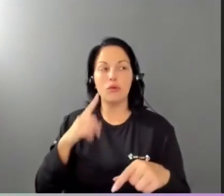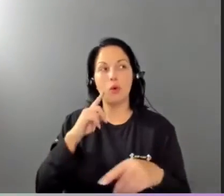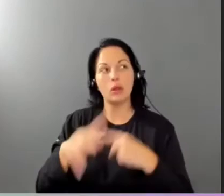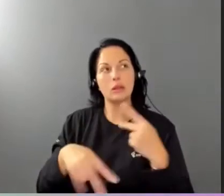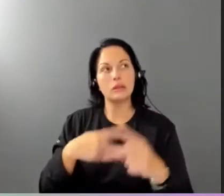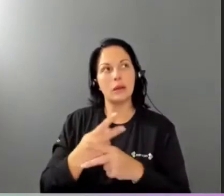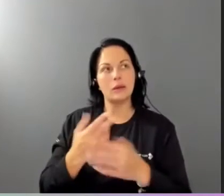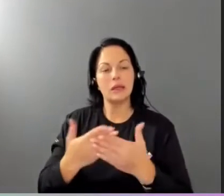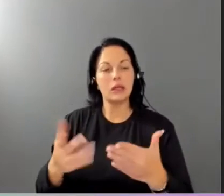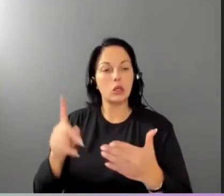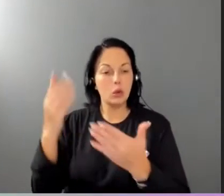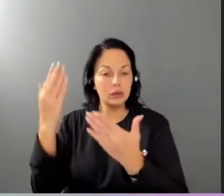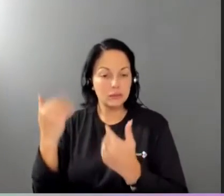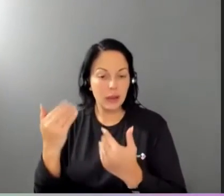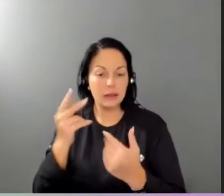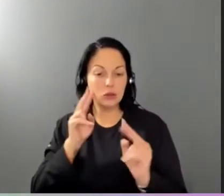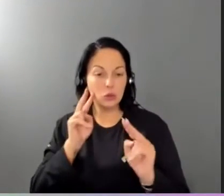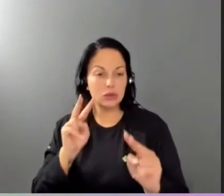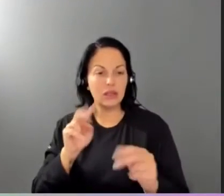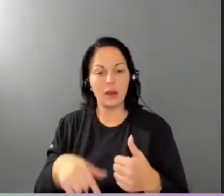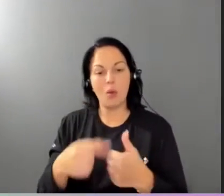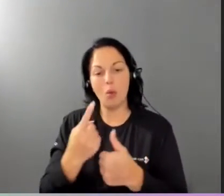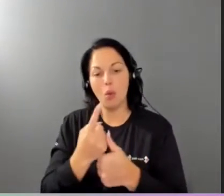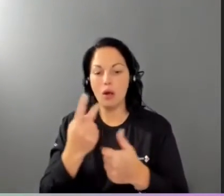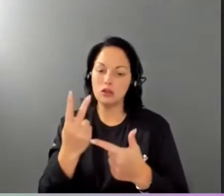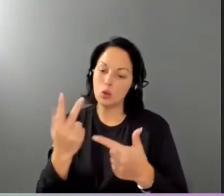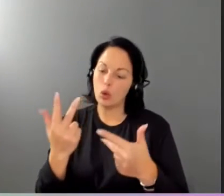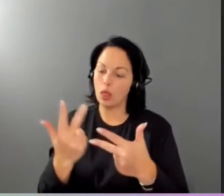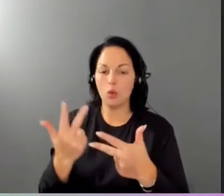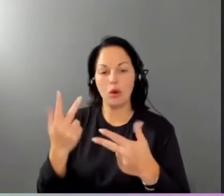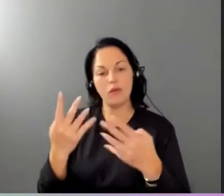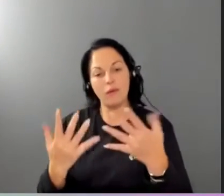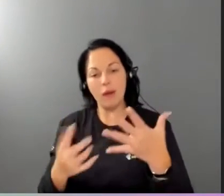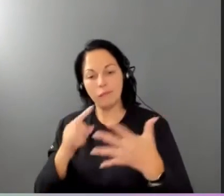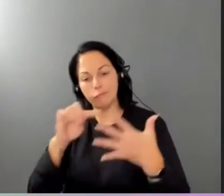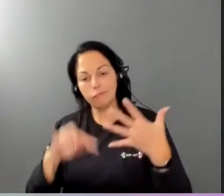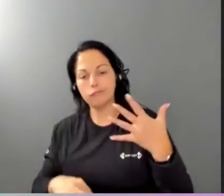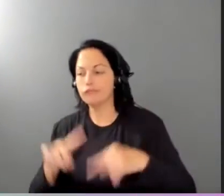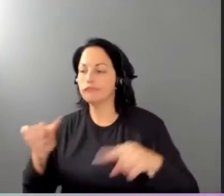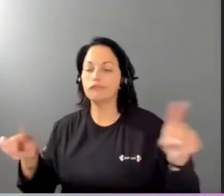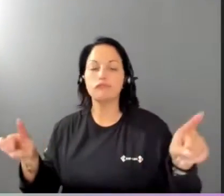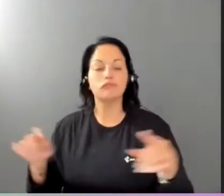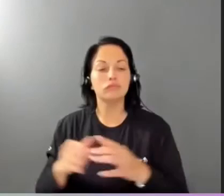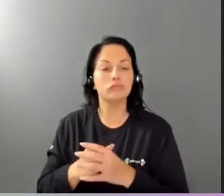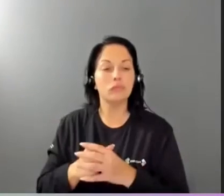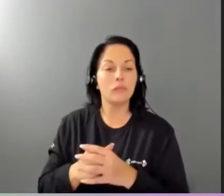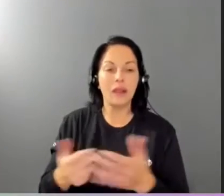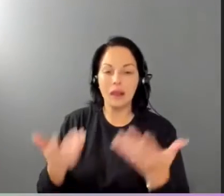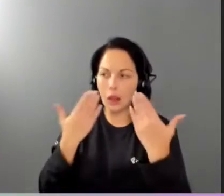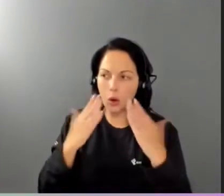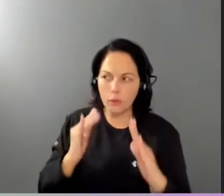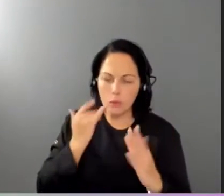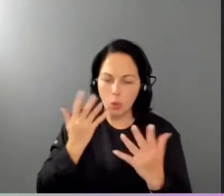models. But if one has to be the same, for each of the variable, in terms of the kinds of things that you